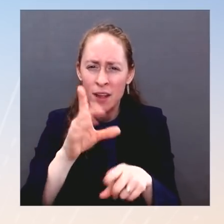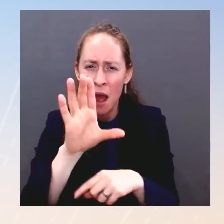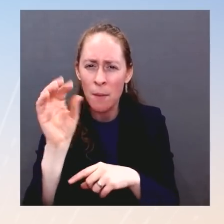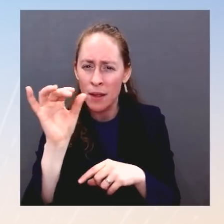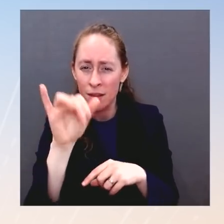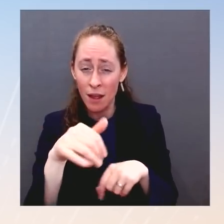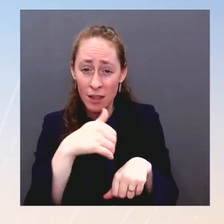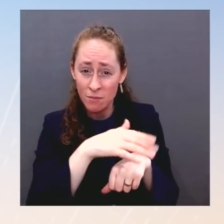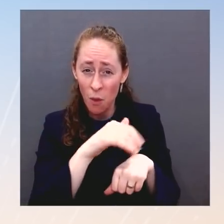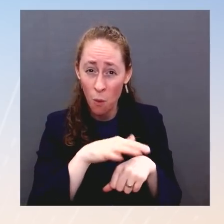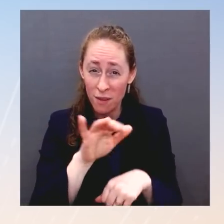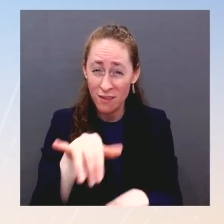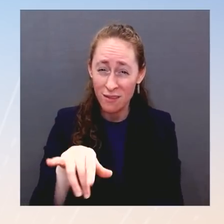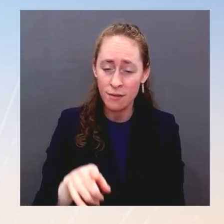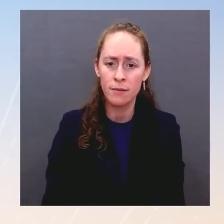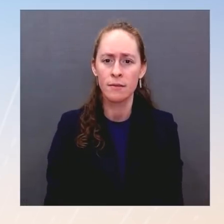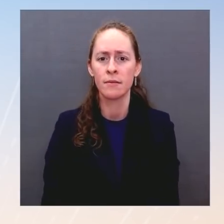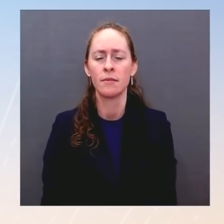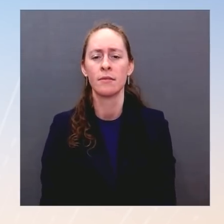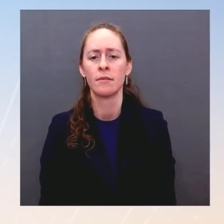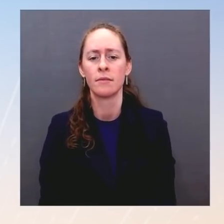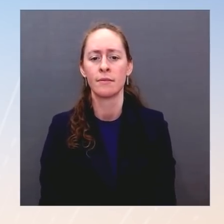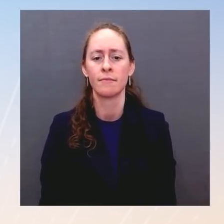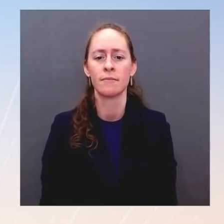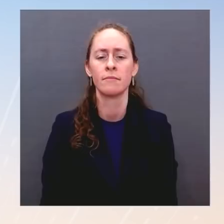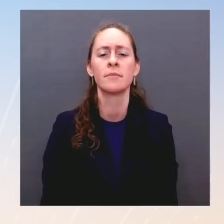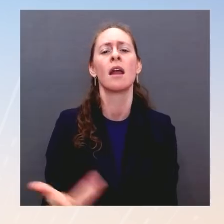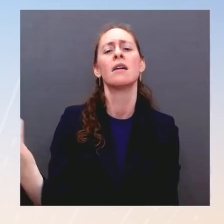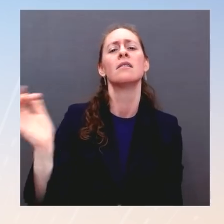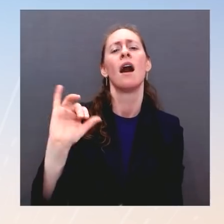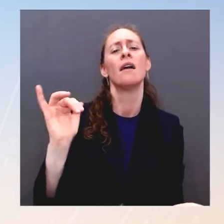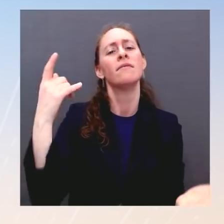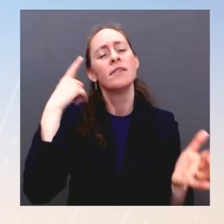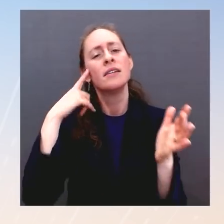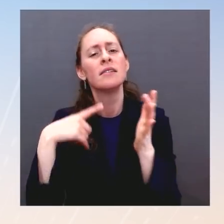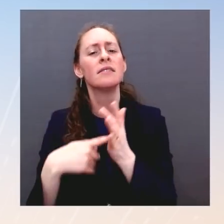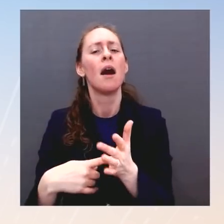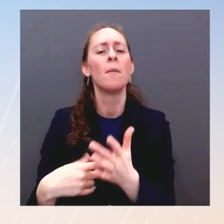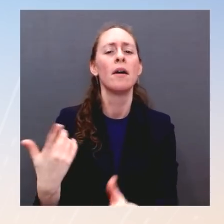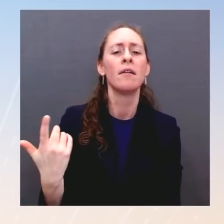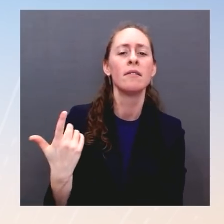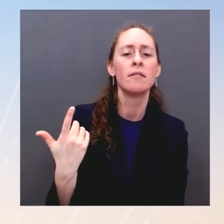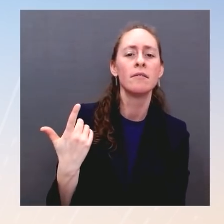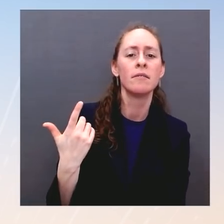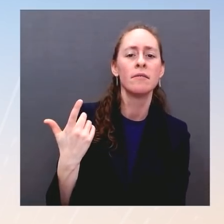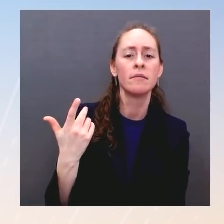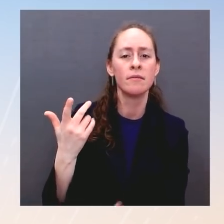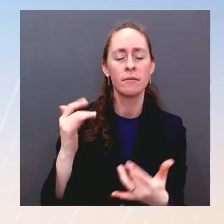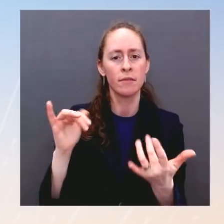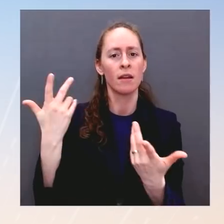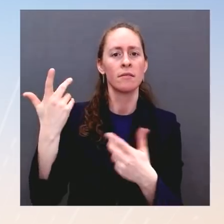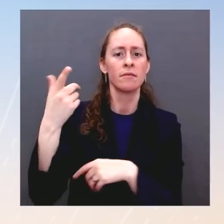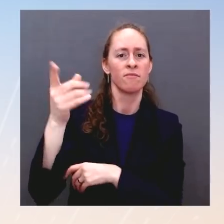reversing the ban on leases on federal lands. Ms. Psaki: Well, I think what's important to note here -- and I talked about this a little bit yesterday --